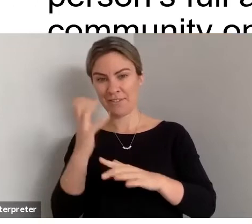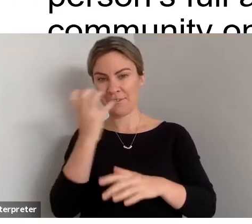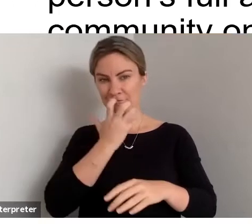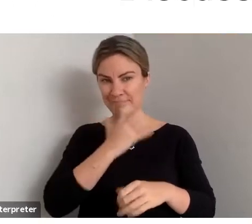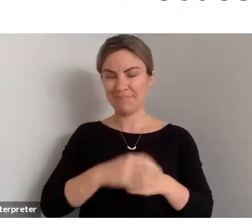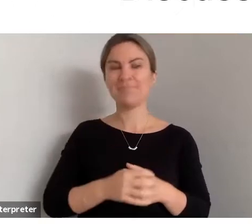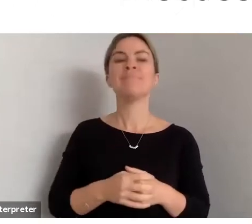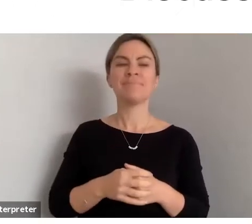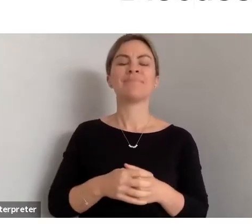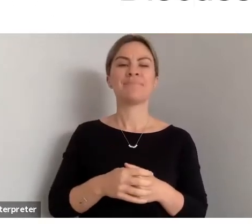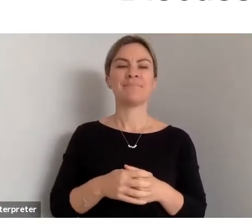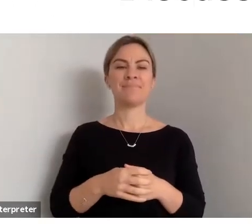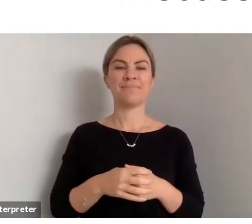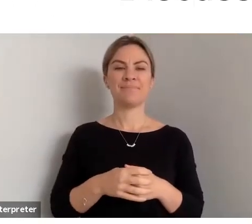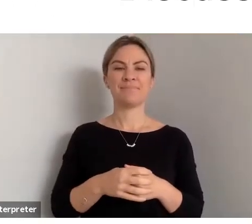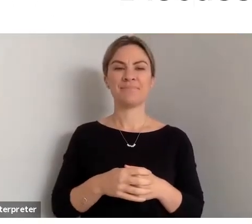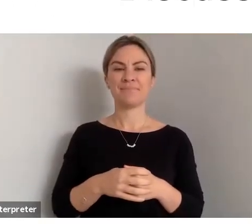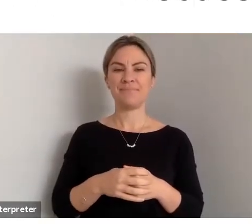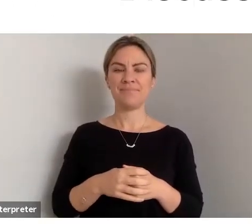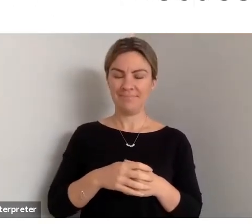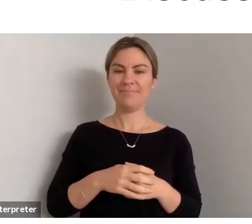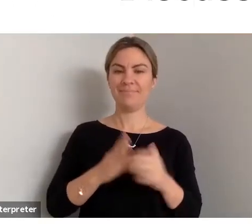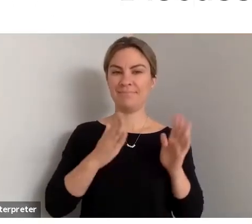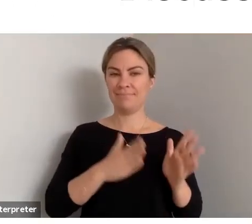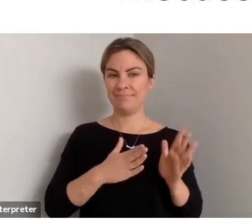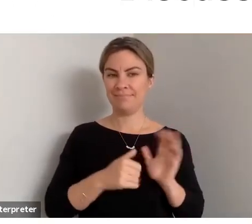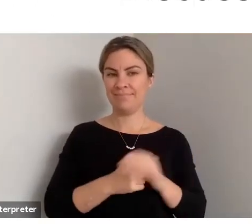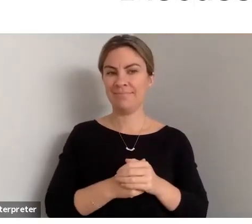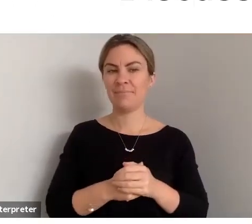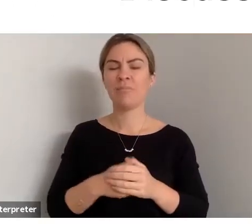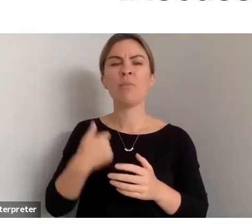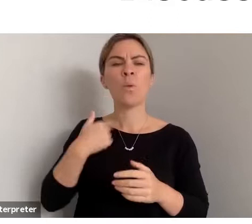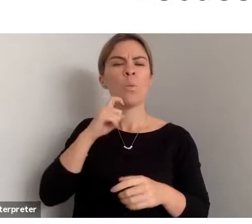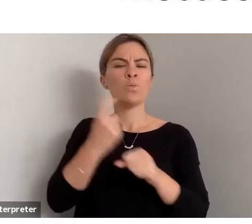I will also mention a few useful apps that I use.